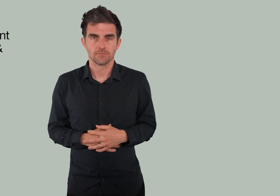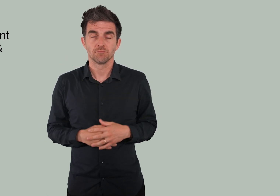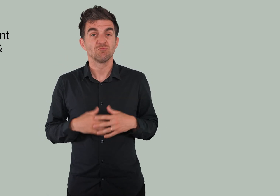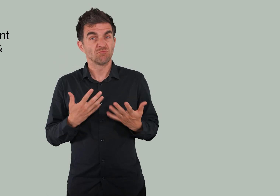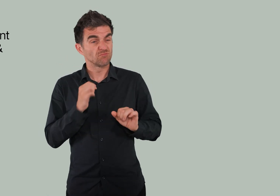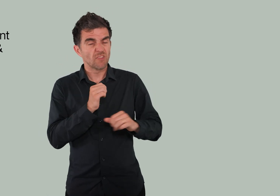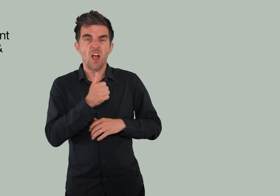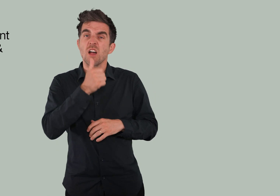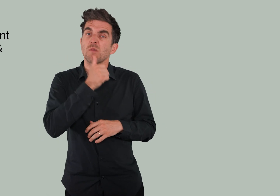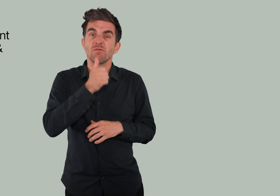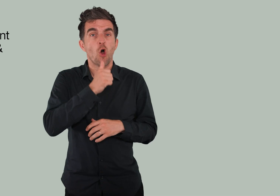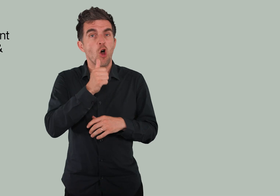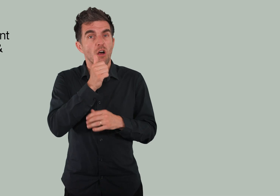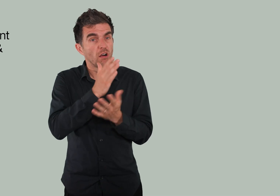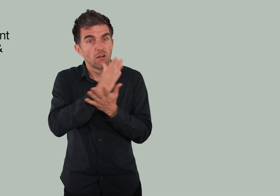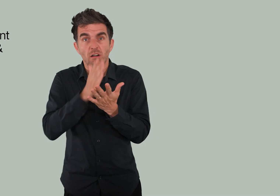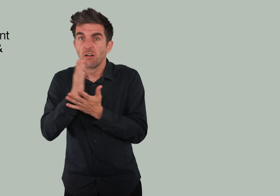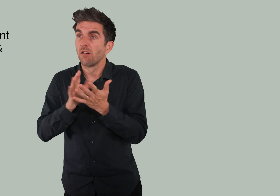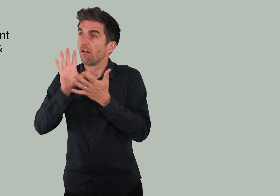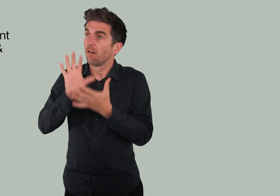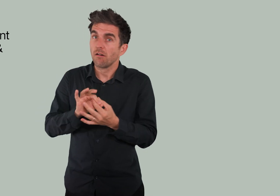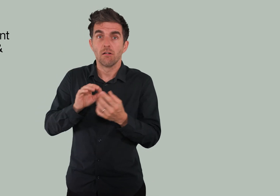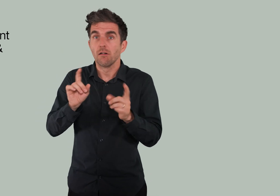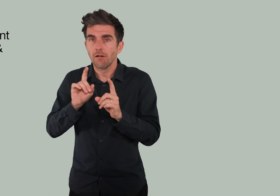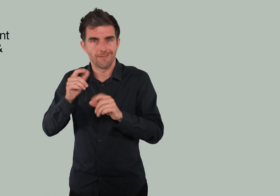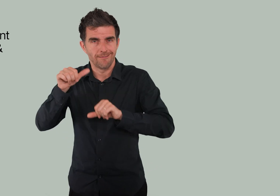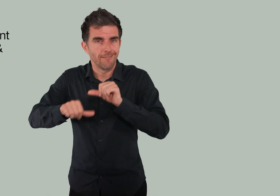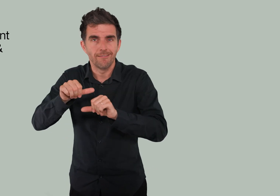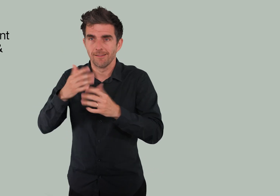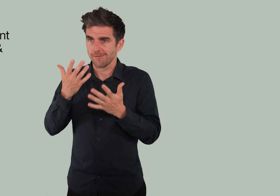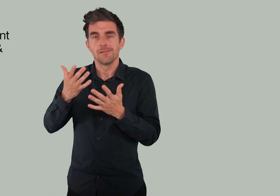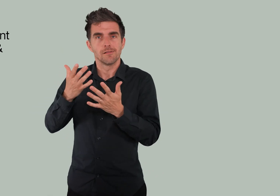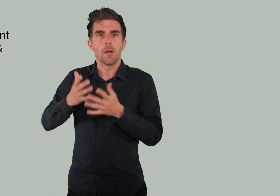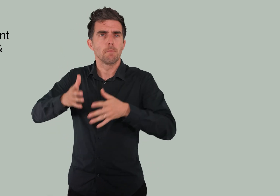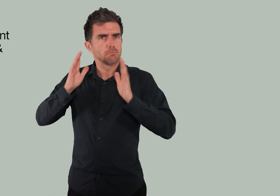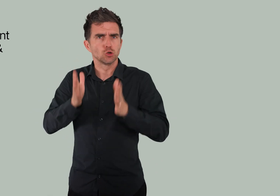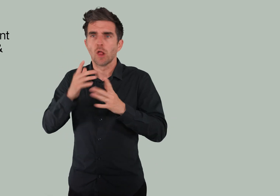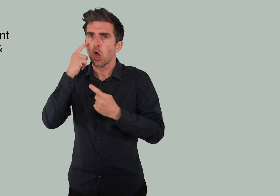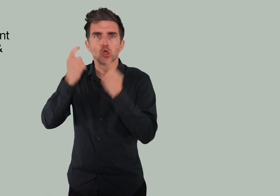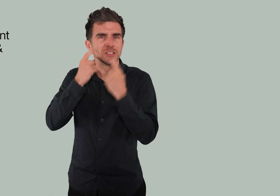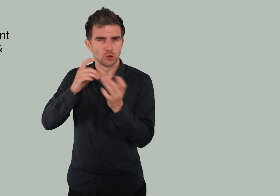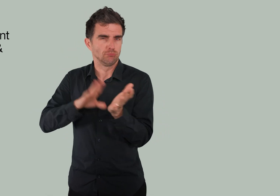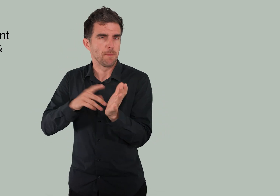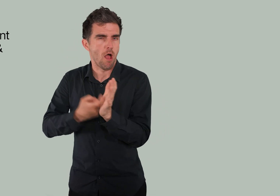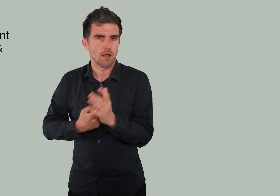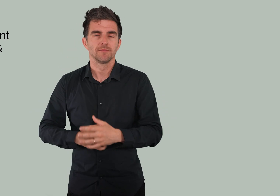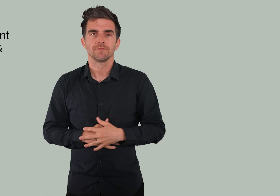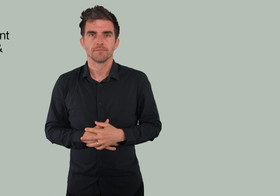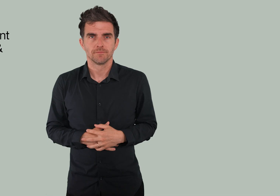Channel preference: Mandatory Reconsiderations